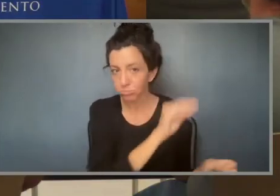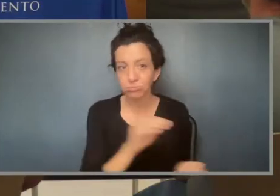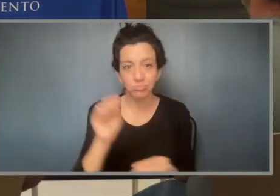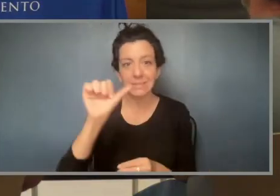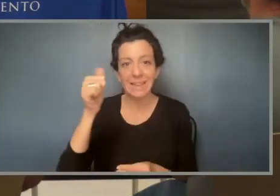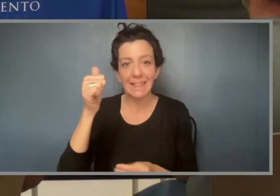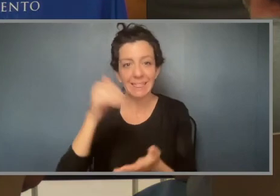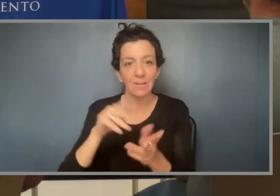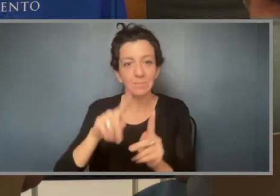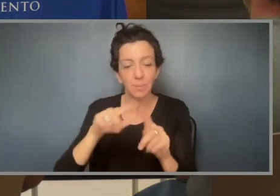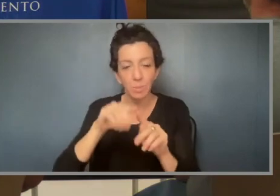military base oh wow yeah.